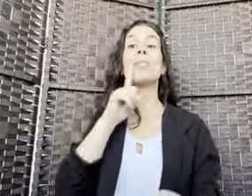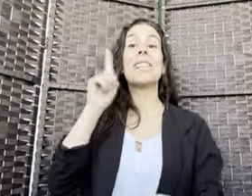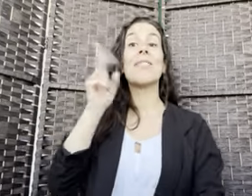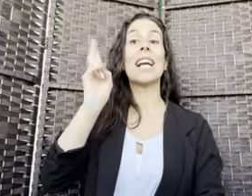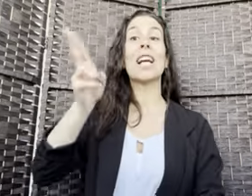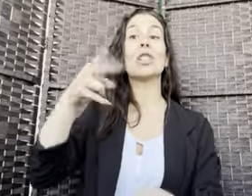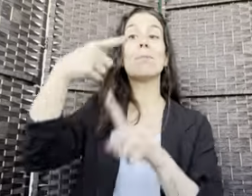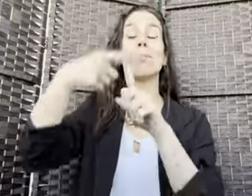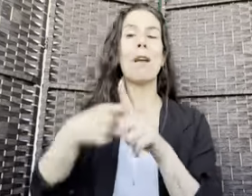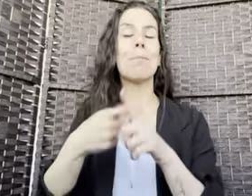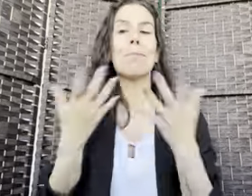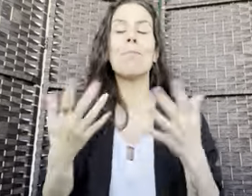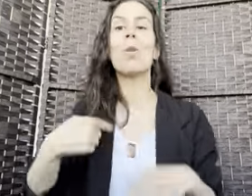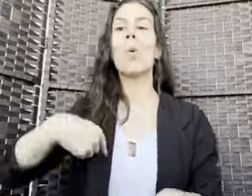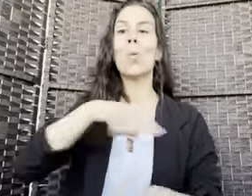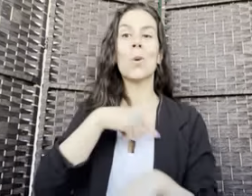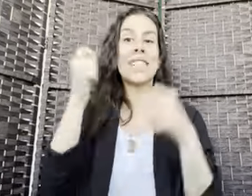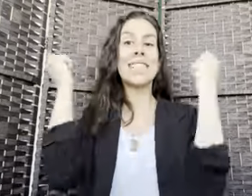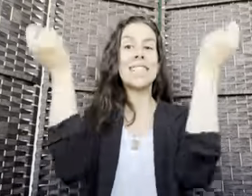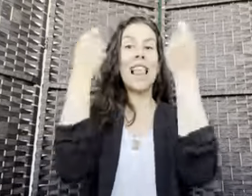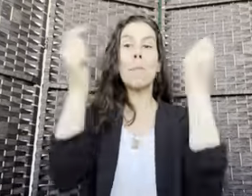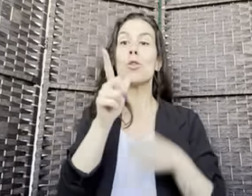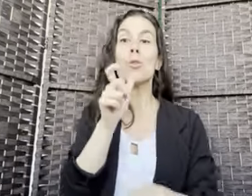During the last week of Deaf History Month, we celebrate